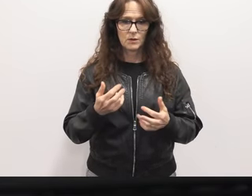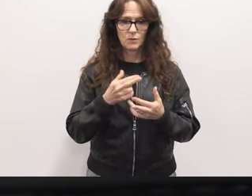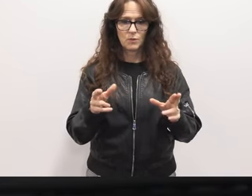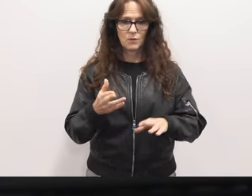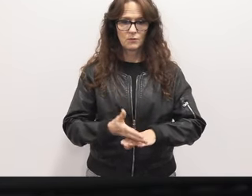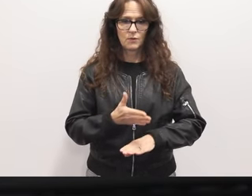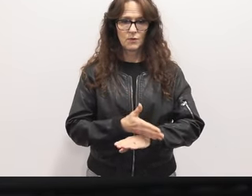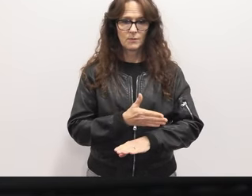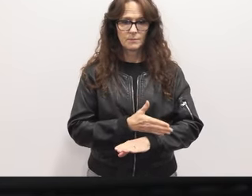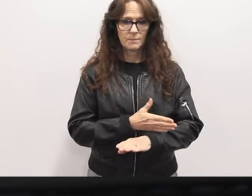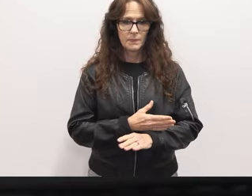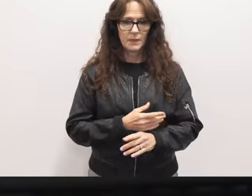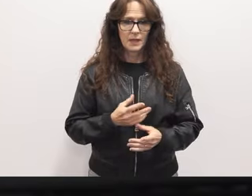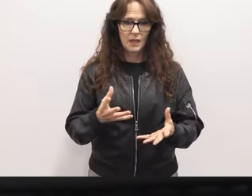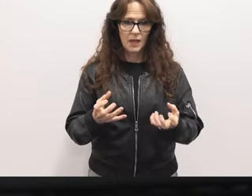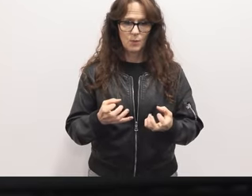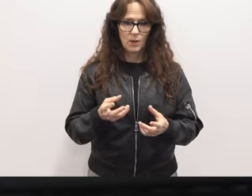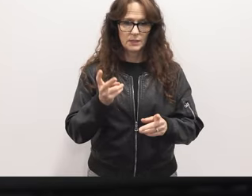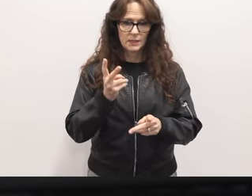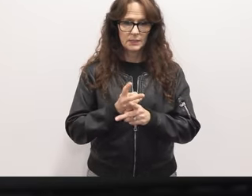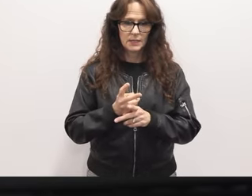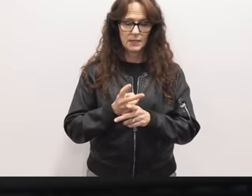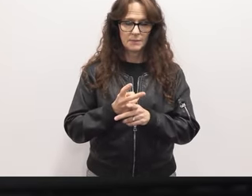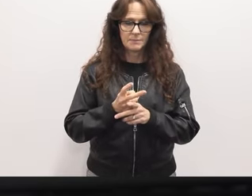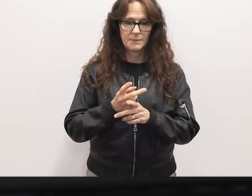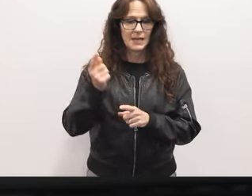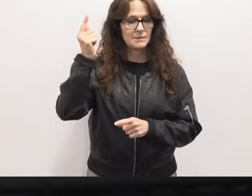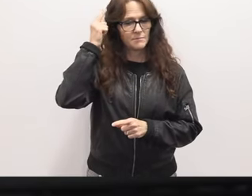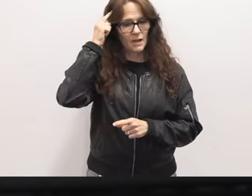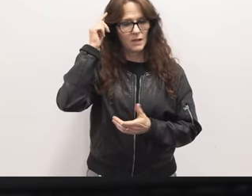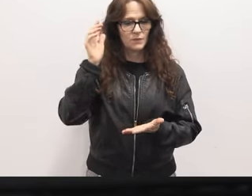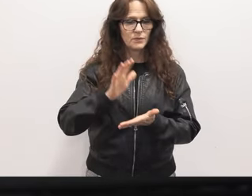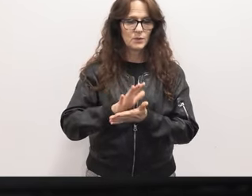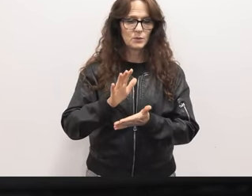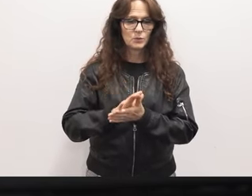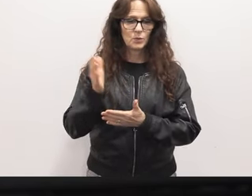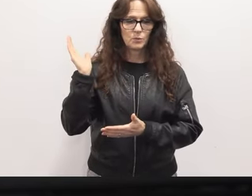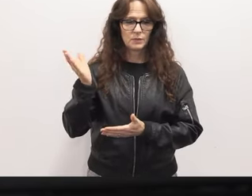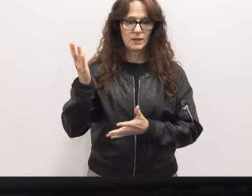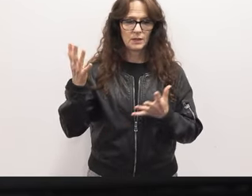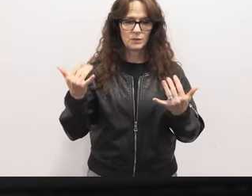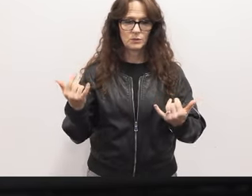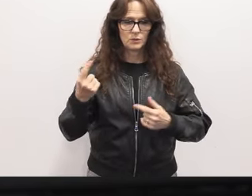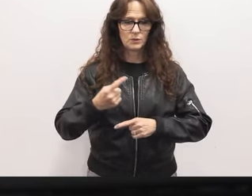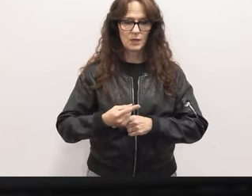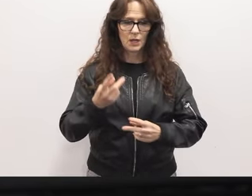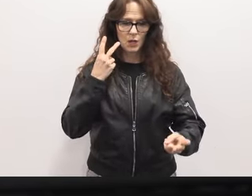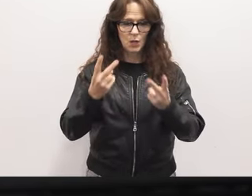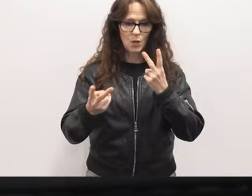And I just want us to keep in mind that the schools that presented today really looked at their school community